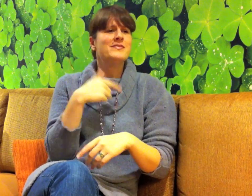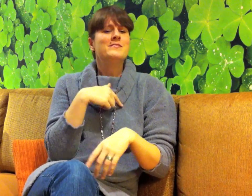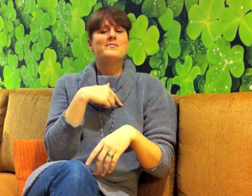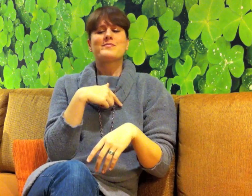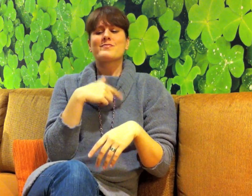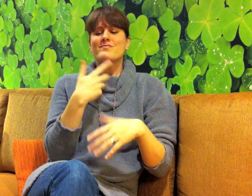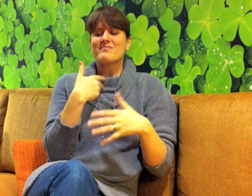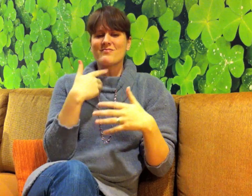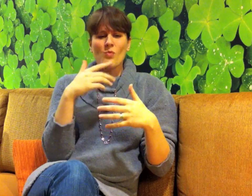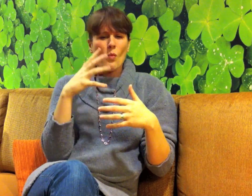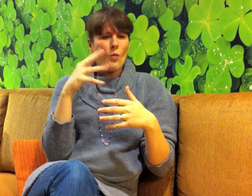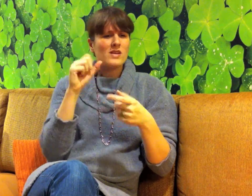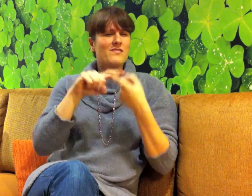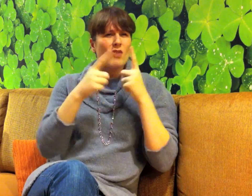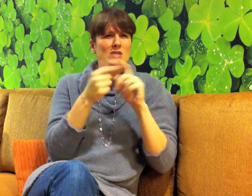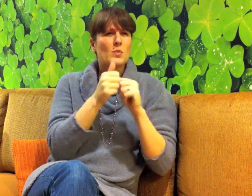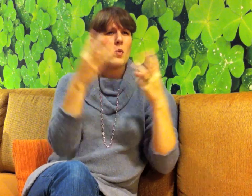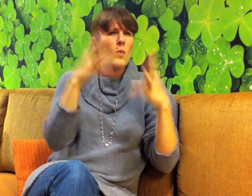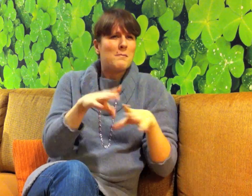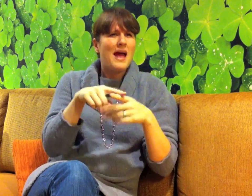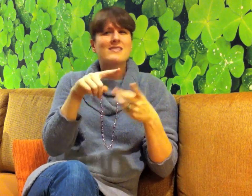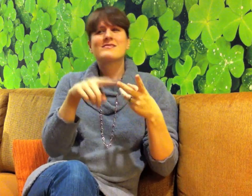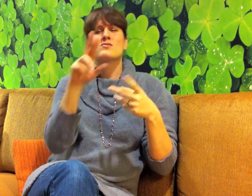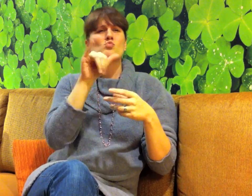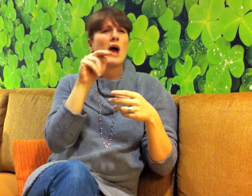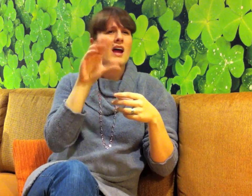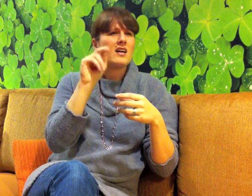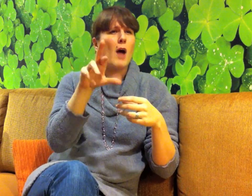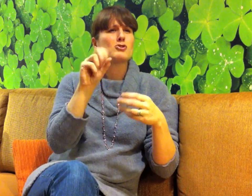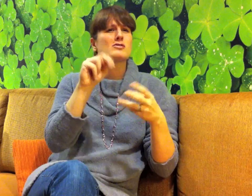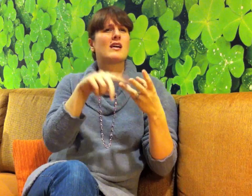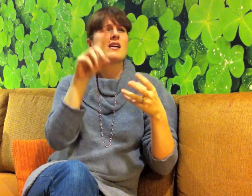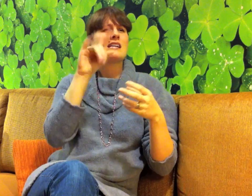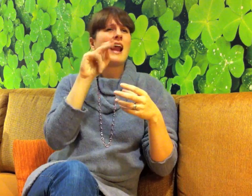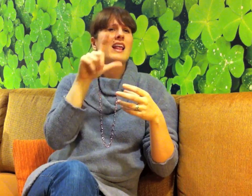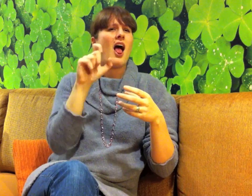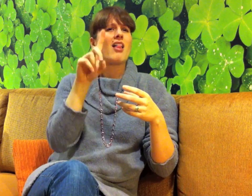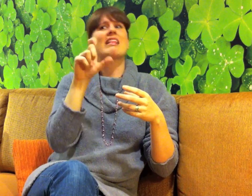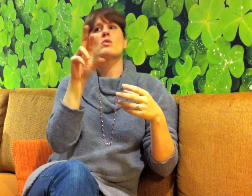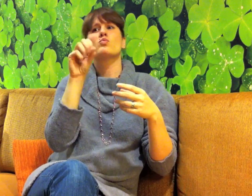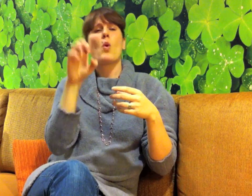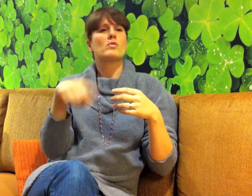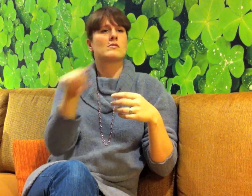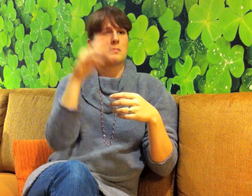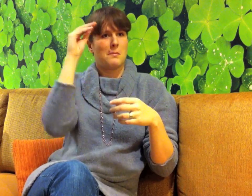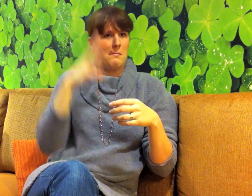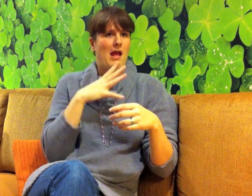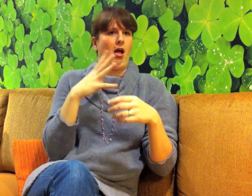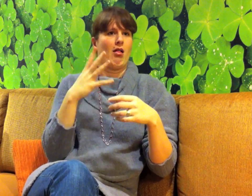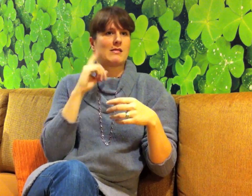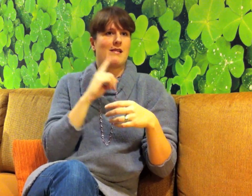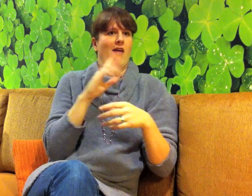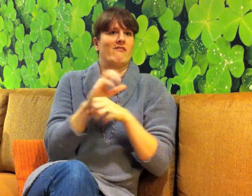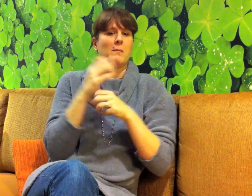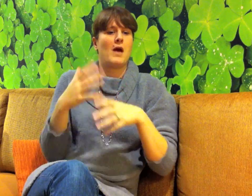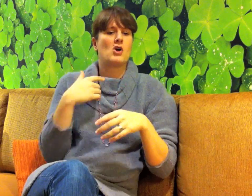I was friends with Wayne Betts, Ryan Commerson, and Daniel LeRose. A group of males, deaf film makers.